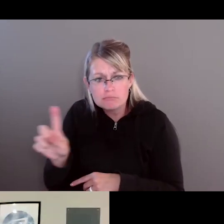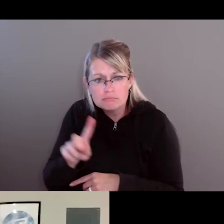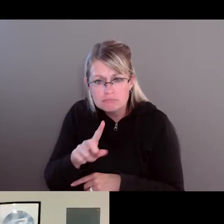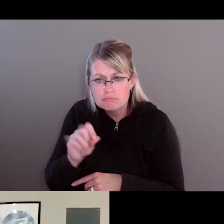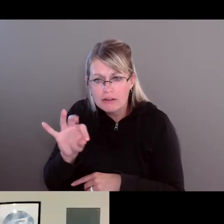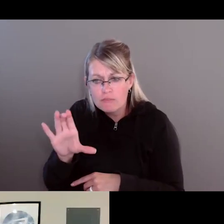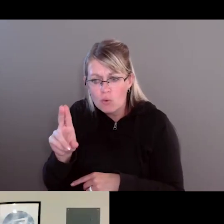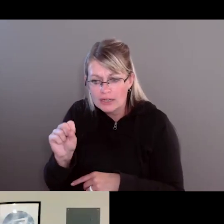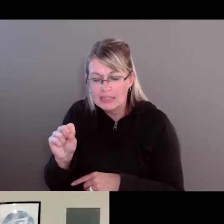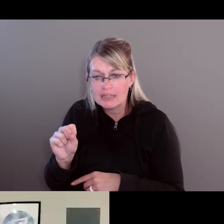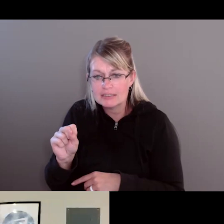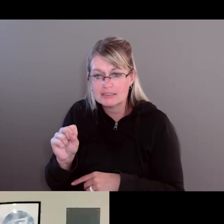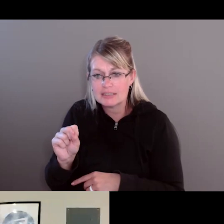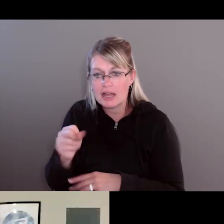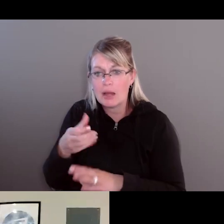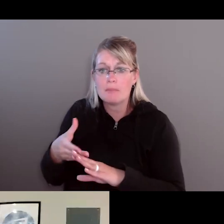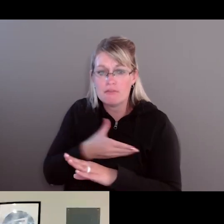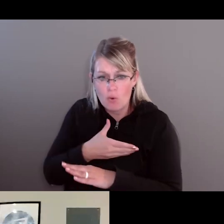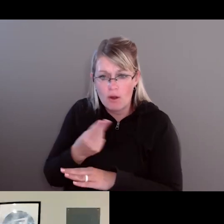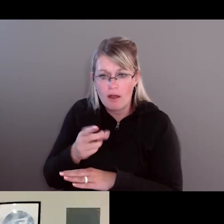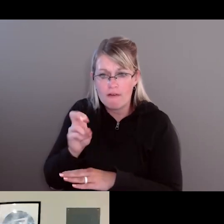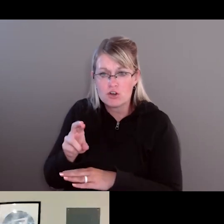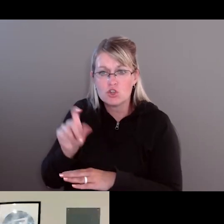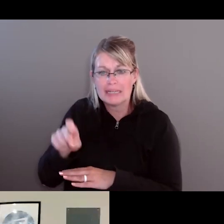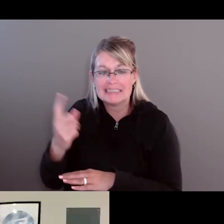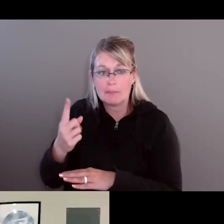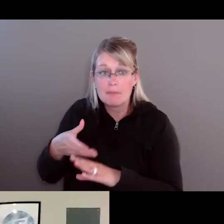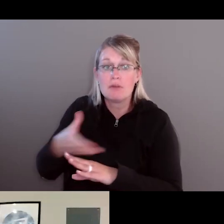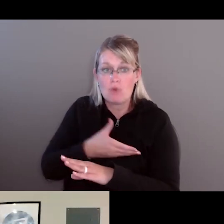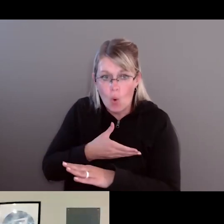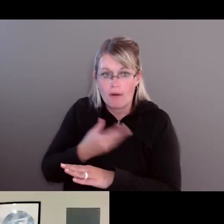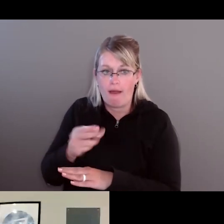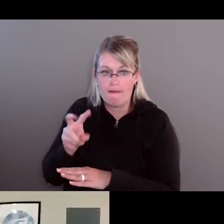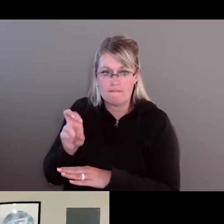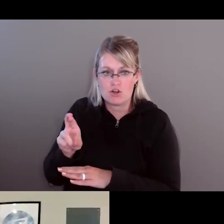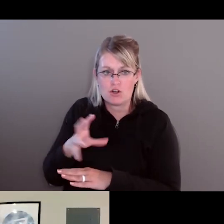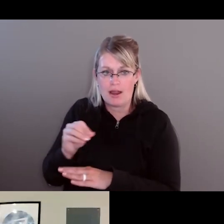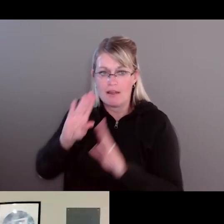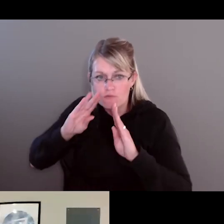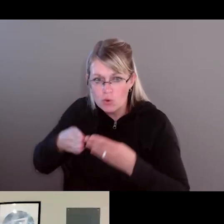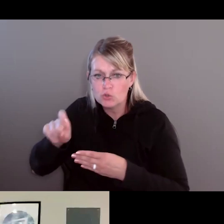is B for hover focus, the beast to be something -- >> Before hover and focus or need to be something.